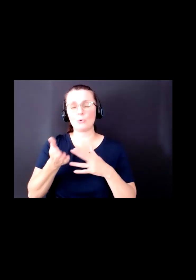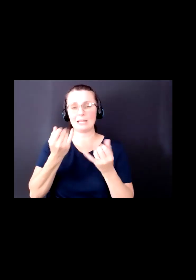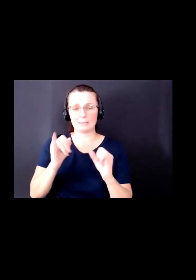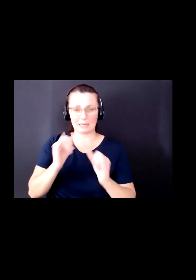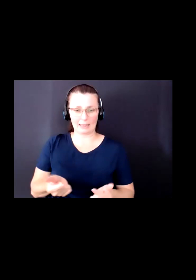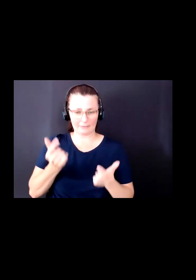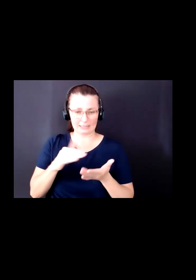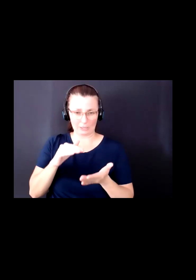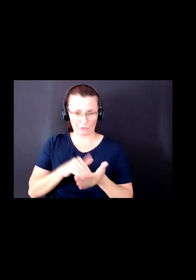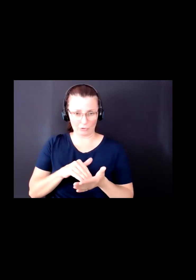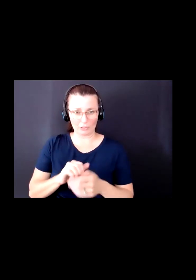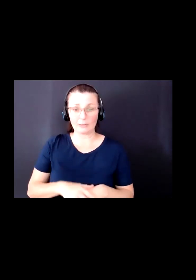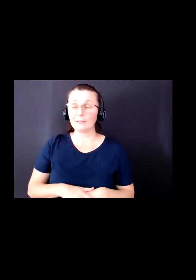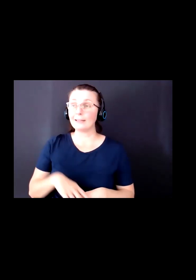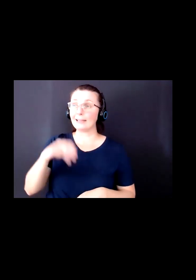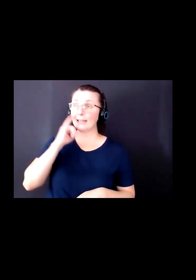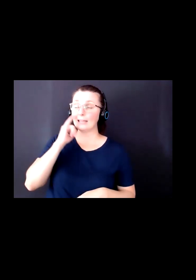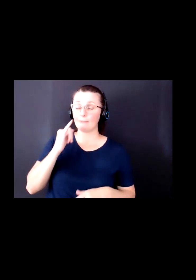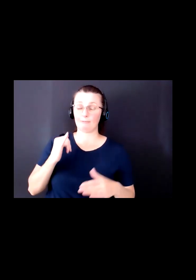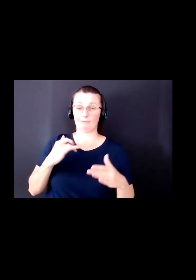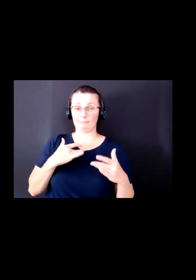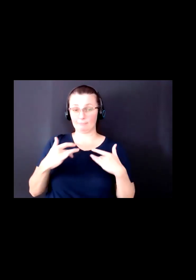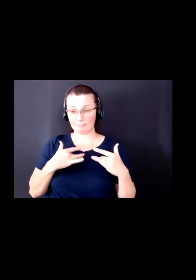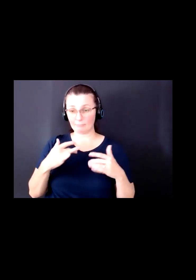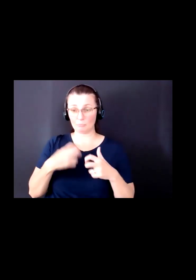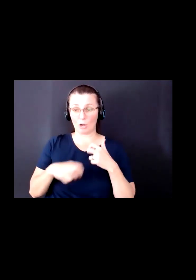rehab or Independent Living Services, they can contact CAP.